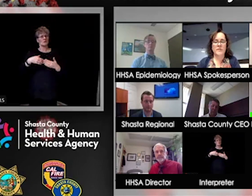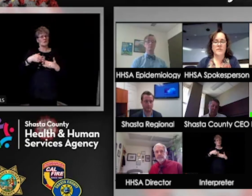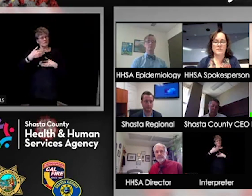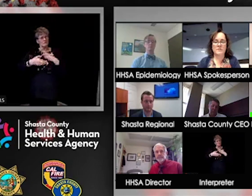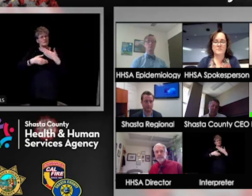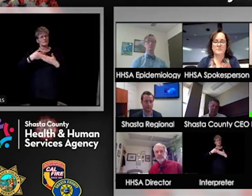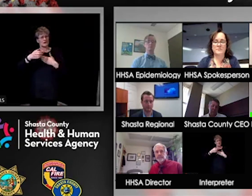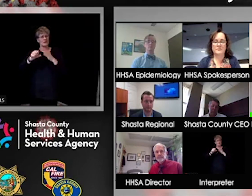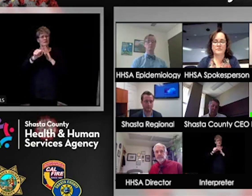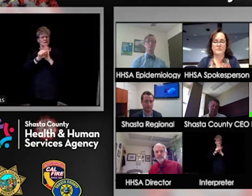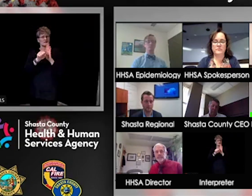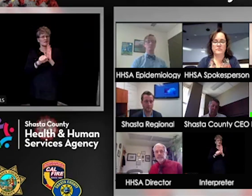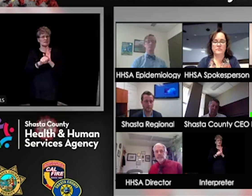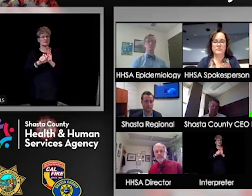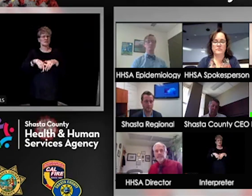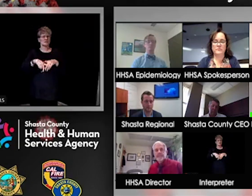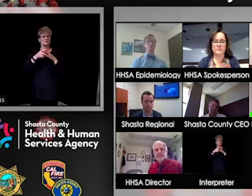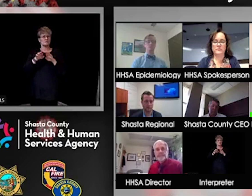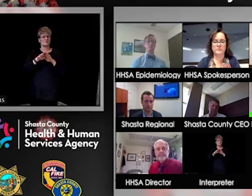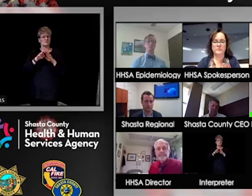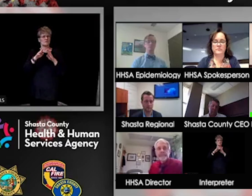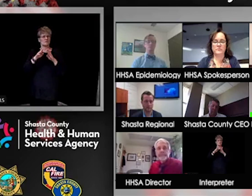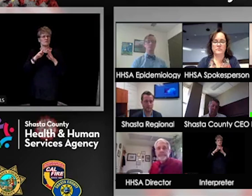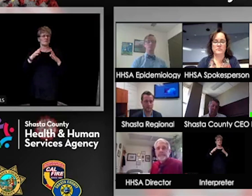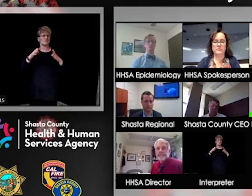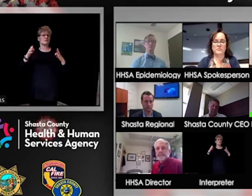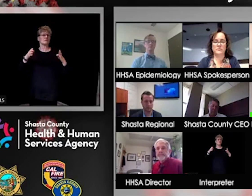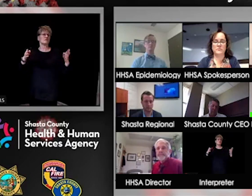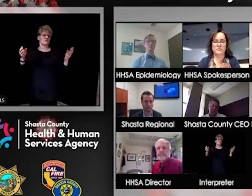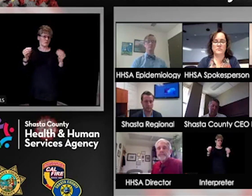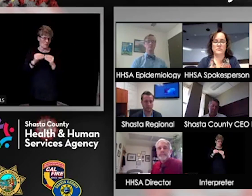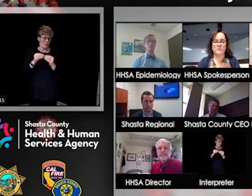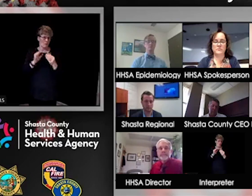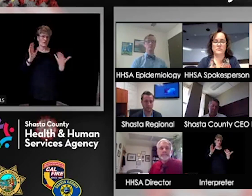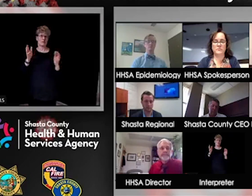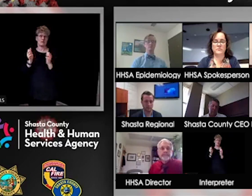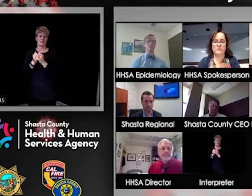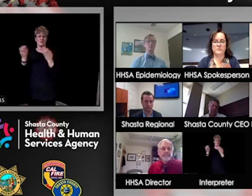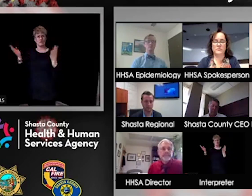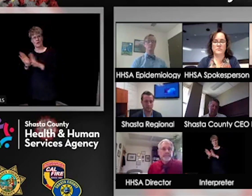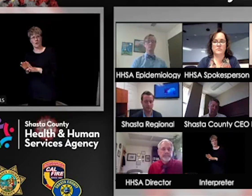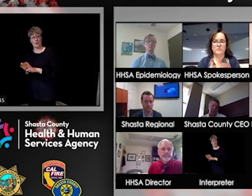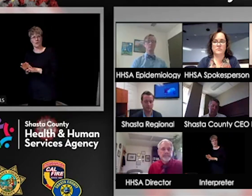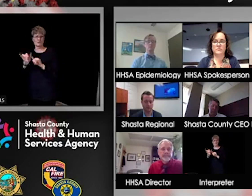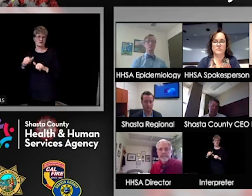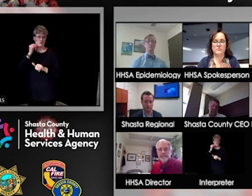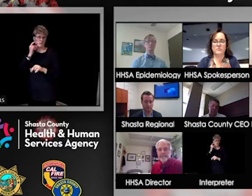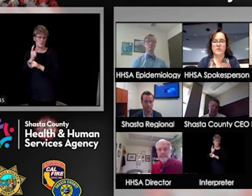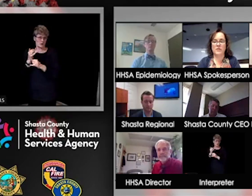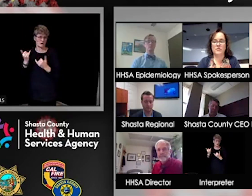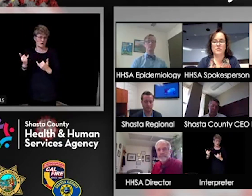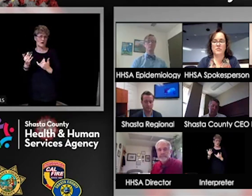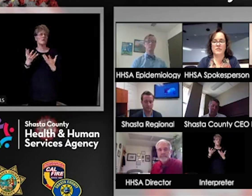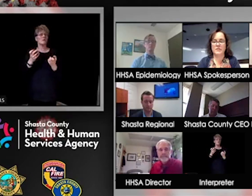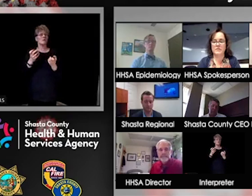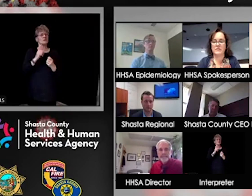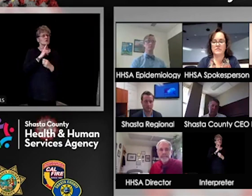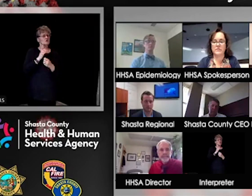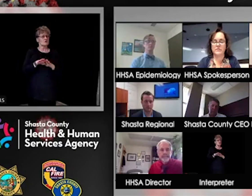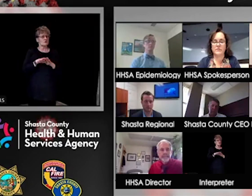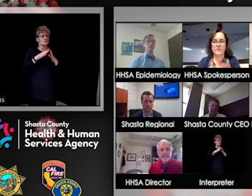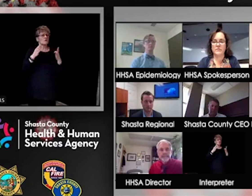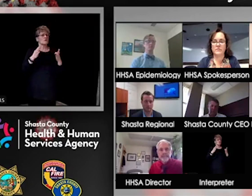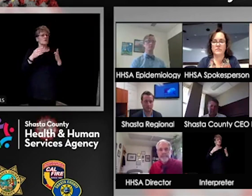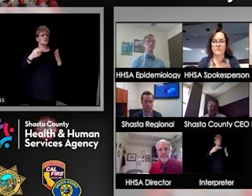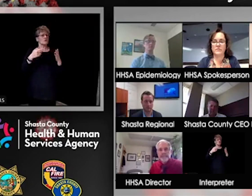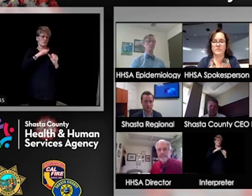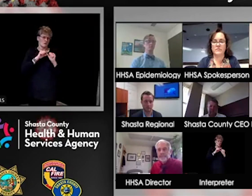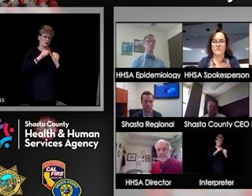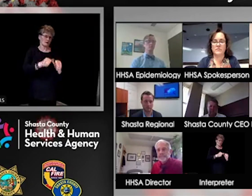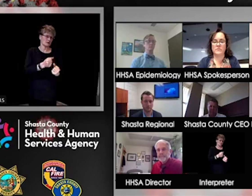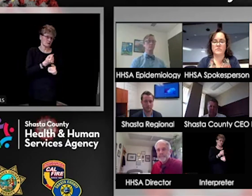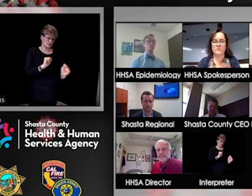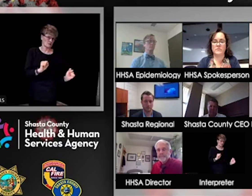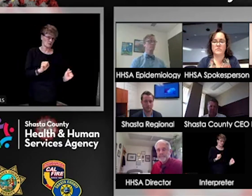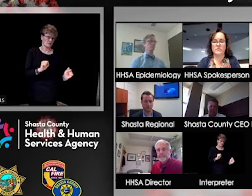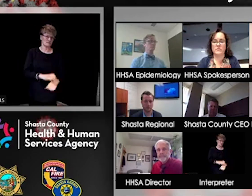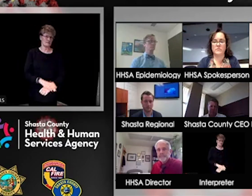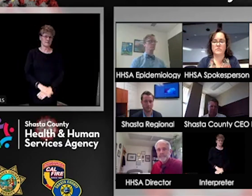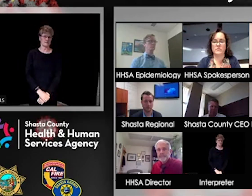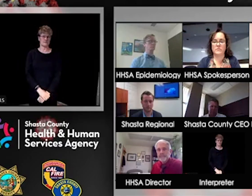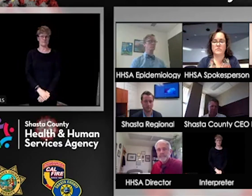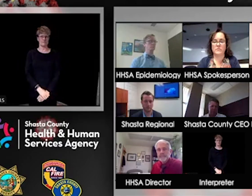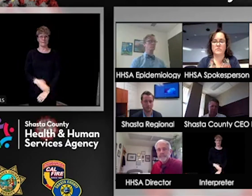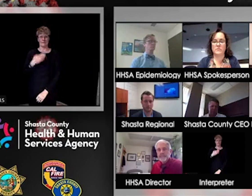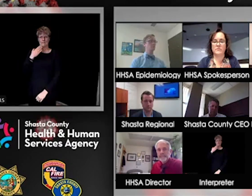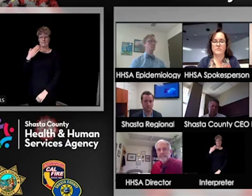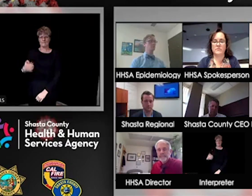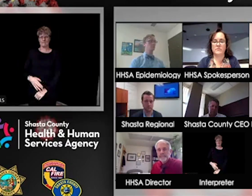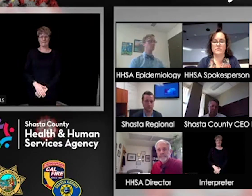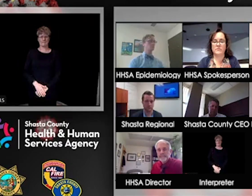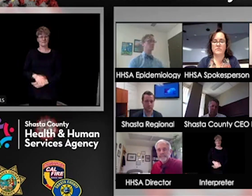those groups. Thank you. Are you going to give the stats today? This is Mike from the